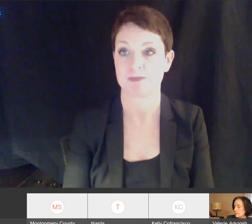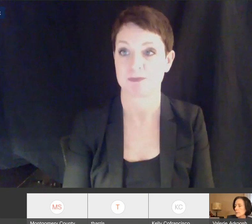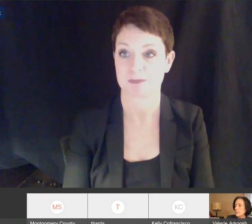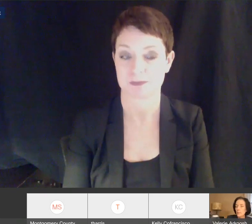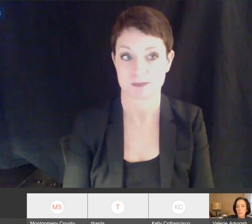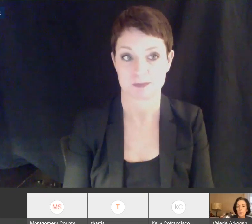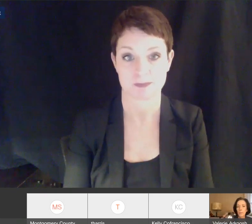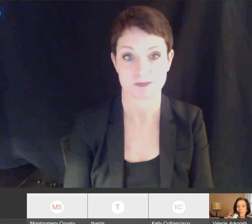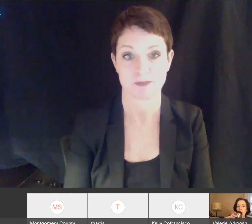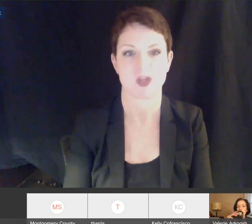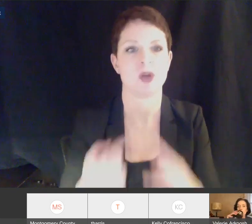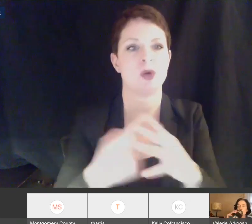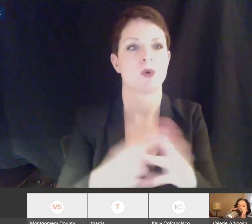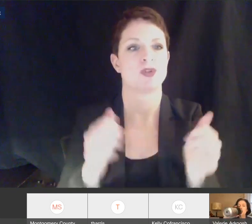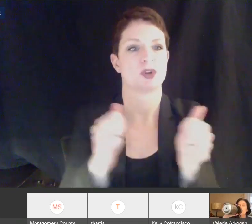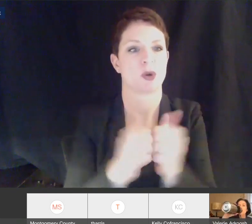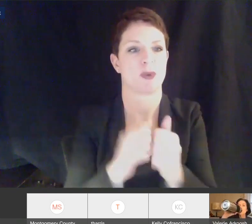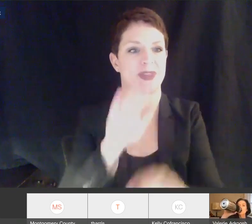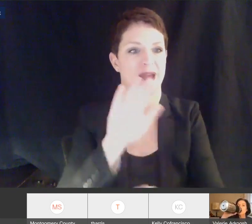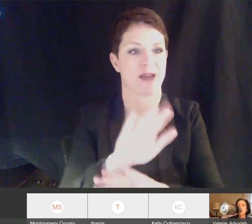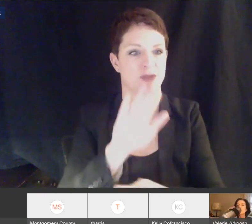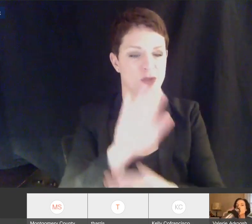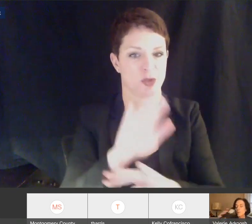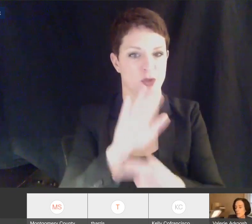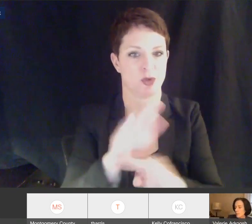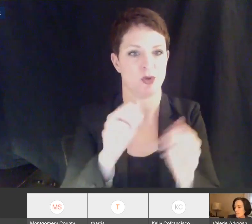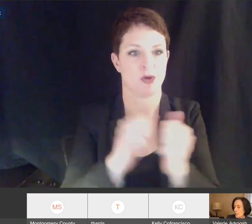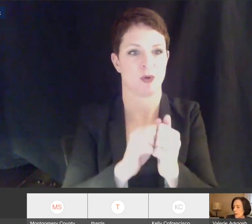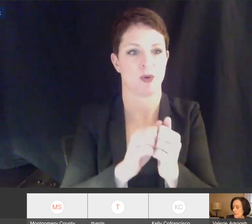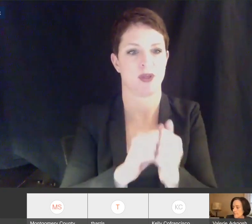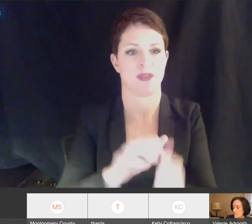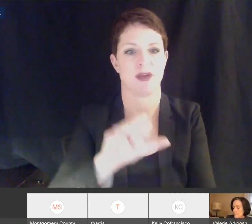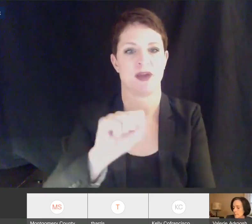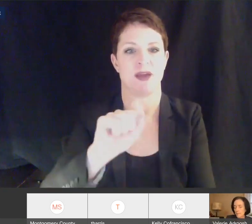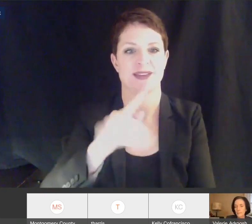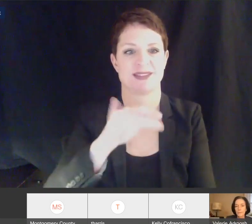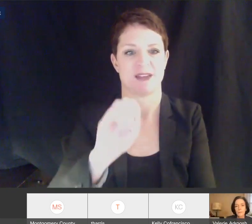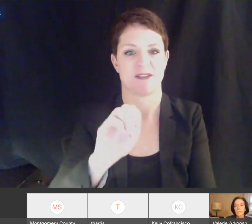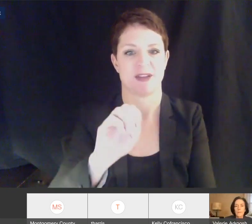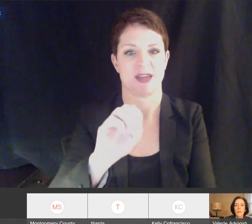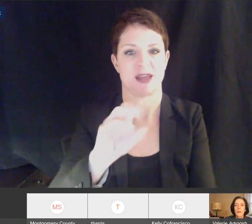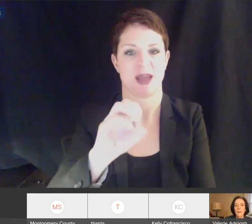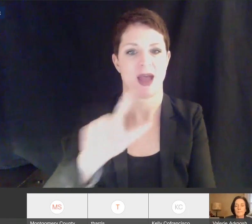[Staff] We'll start our questions this afternoon with Bethany Ao from the Philadelphia Inquirer.